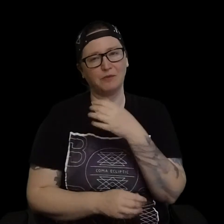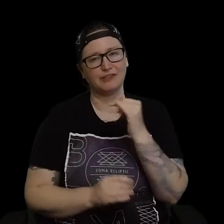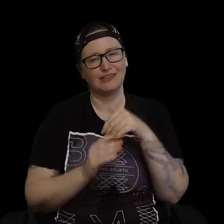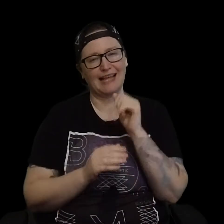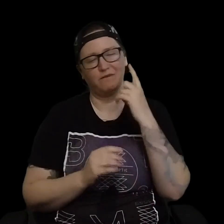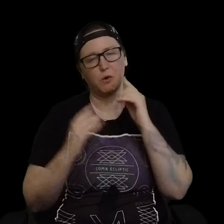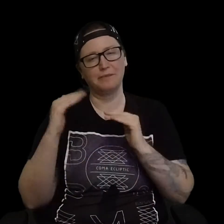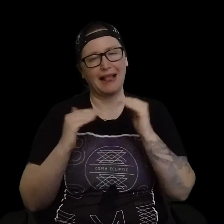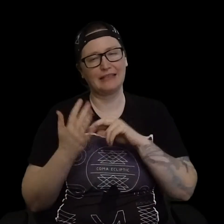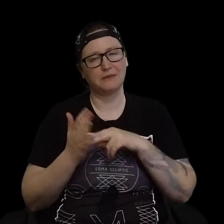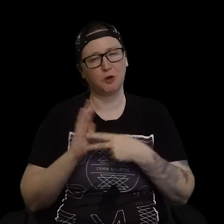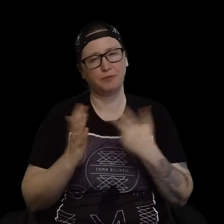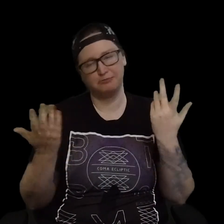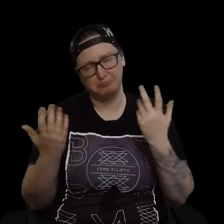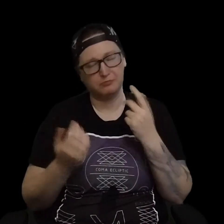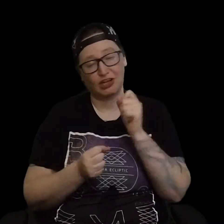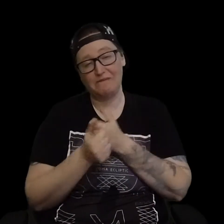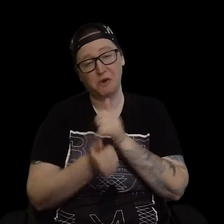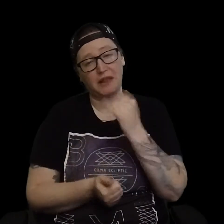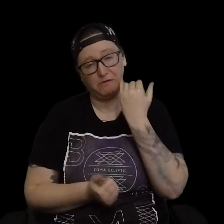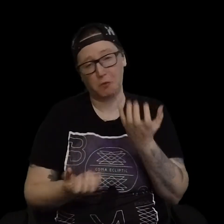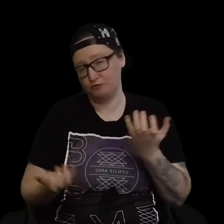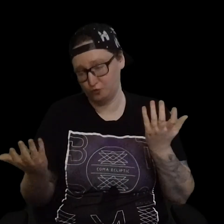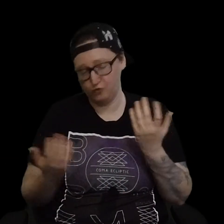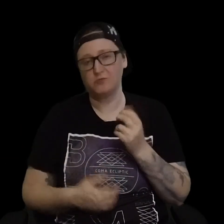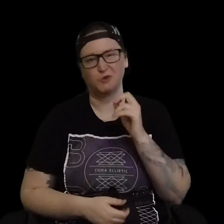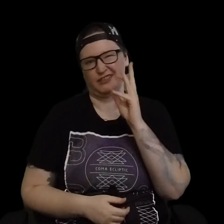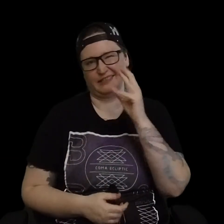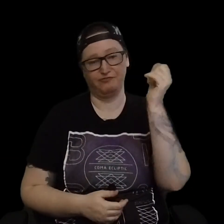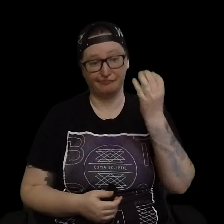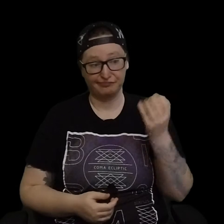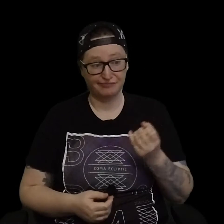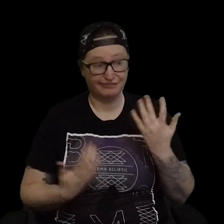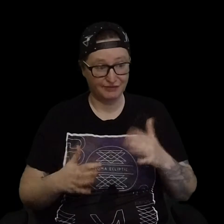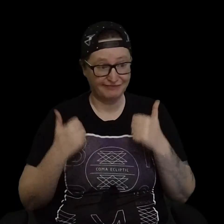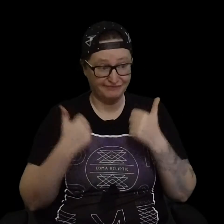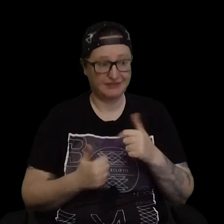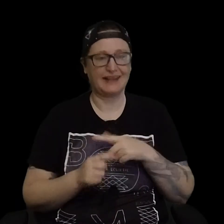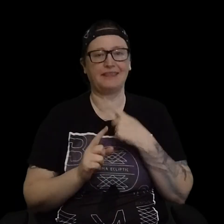too overpowerful just for balance purposes so you can follow that if you want to or just d6s